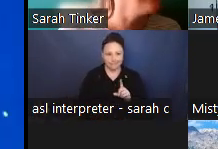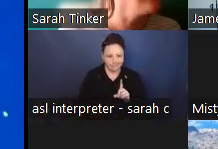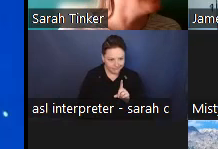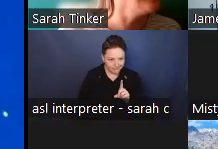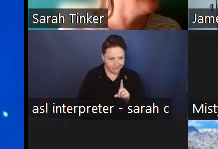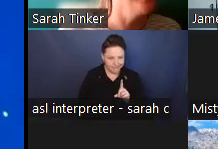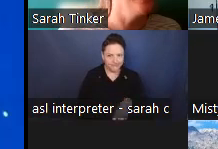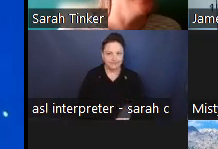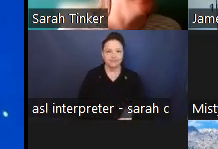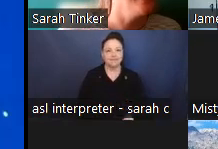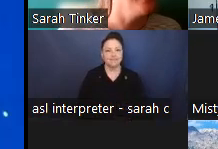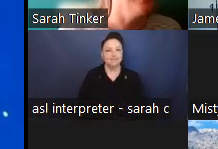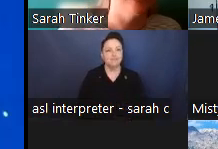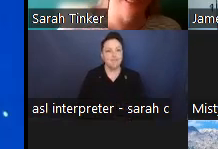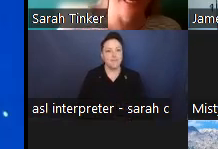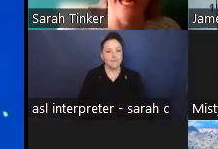At least you are sharing your page as you started your presentation.